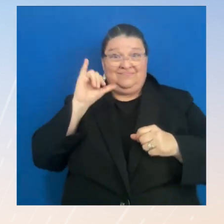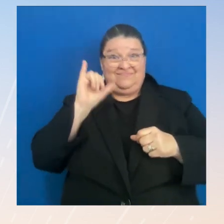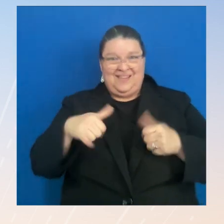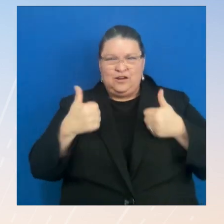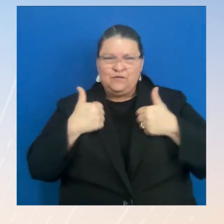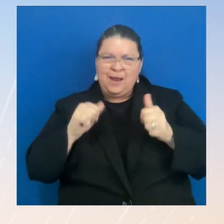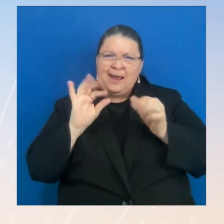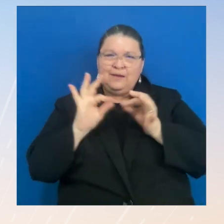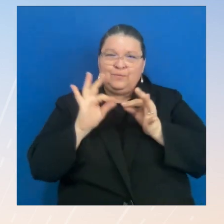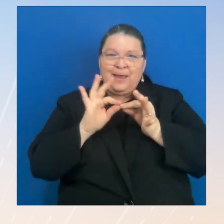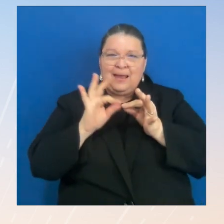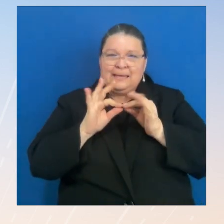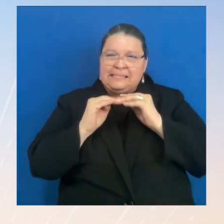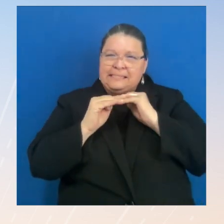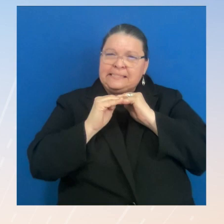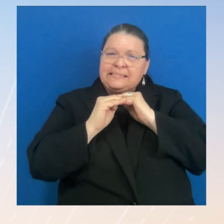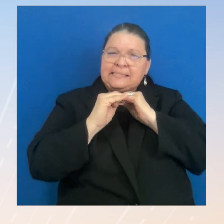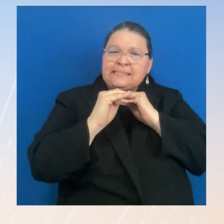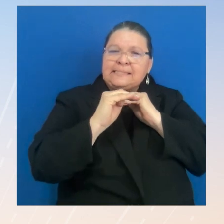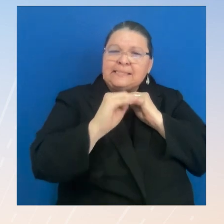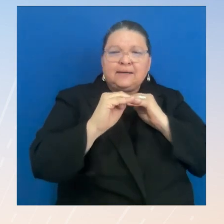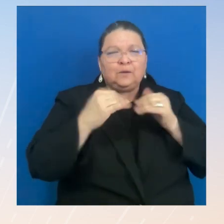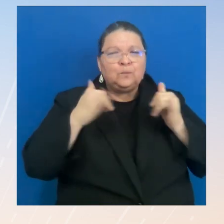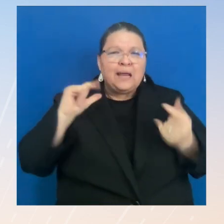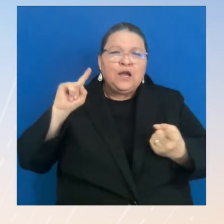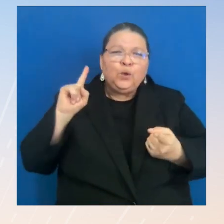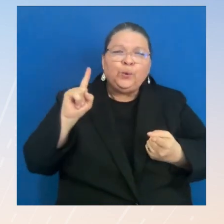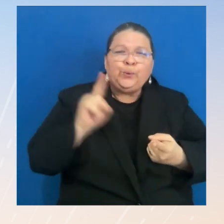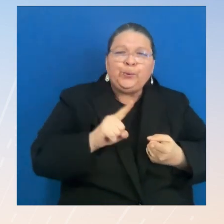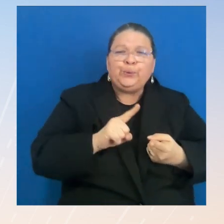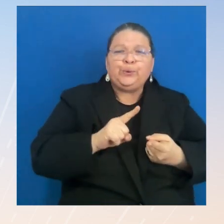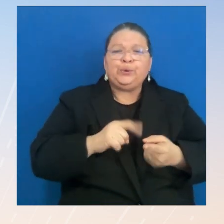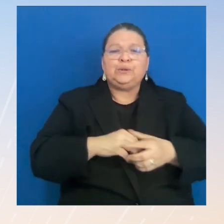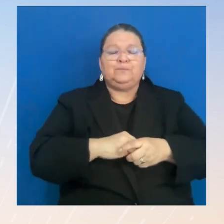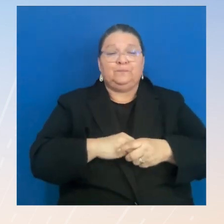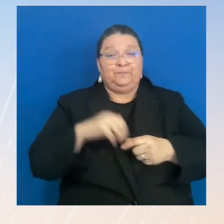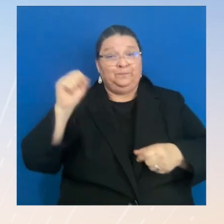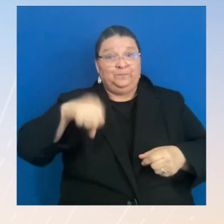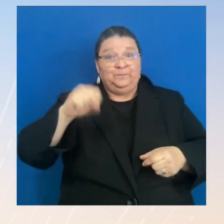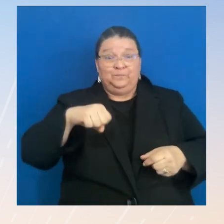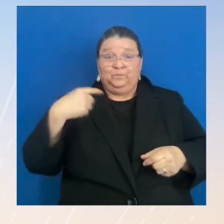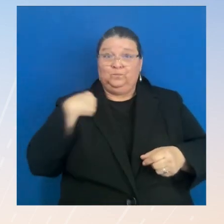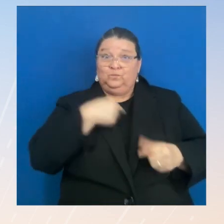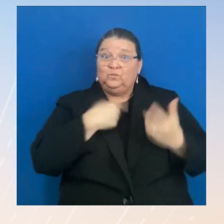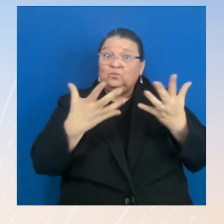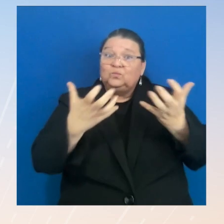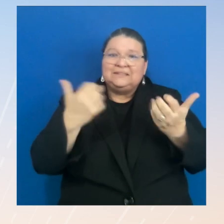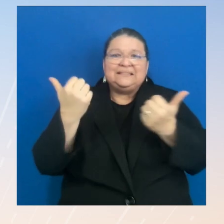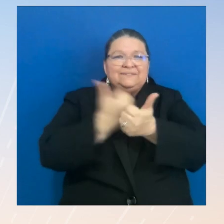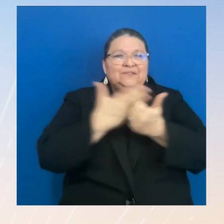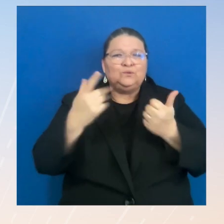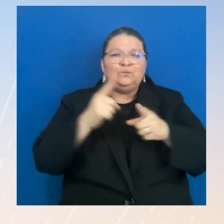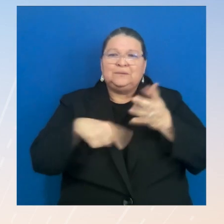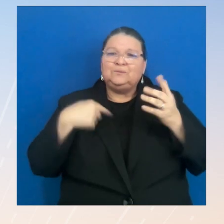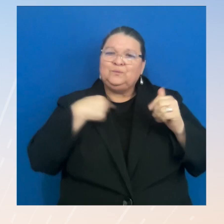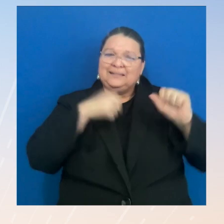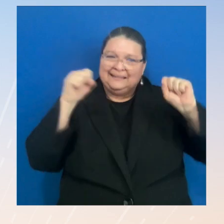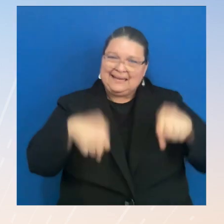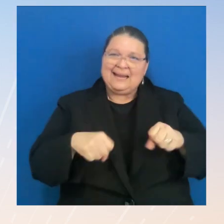There is certainly a need to do everything we can to ensure we're mitigating the impact. The Press: Sure. A bipartisan group of lawmakers have called on the White House